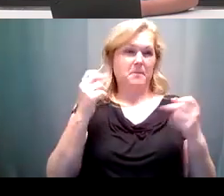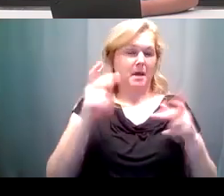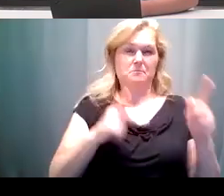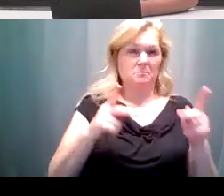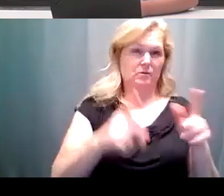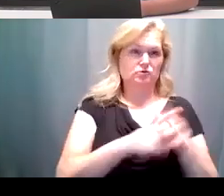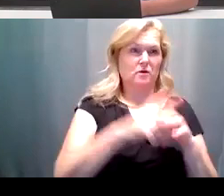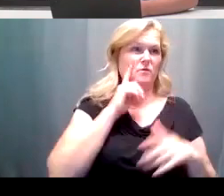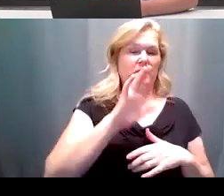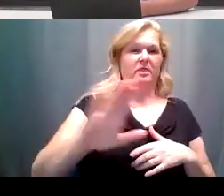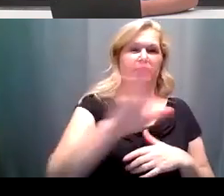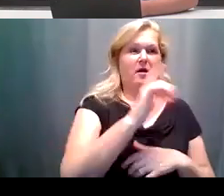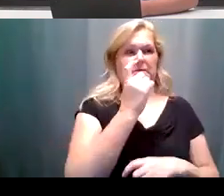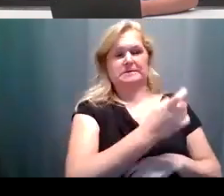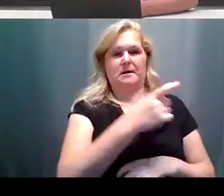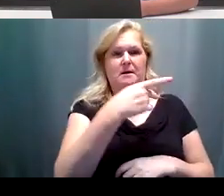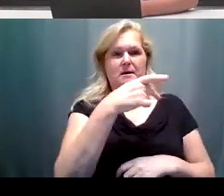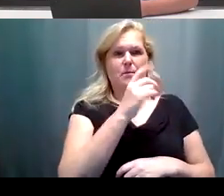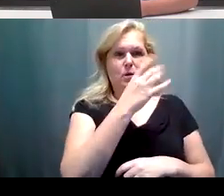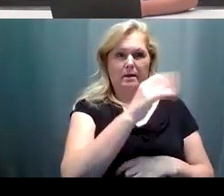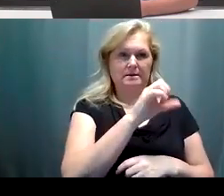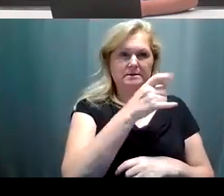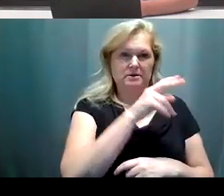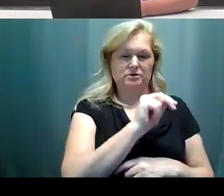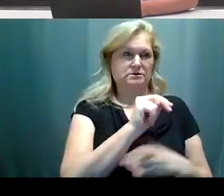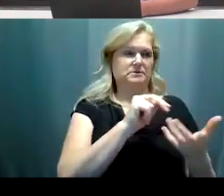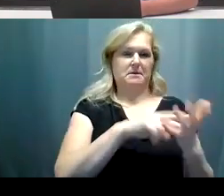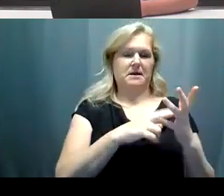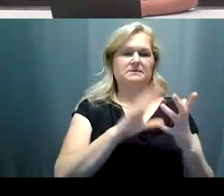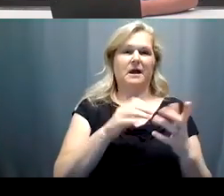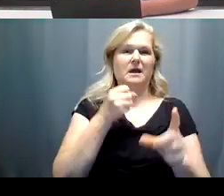A no-show can have a big impact on electors, especially in cases where